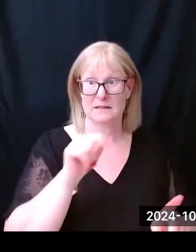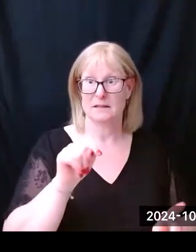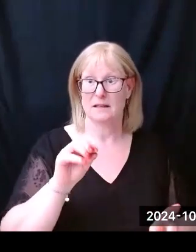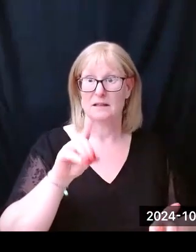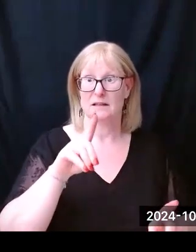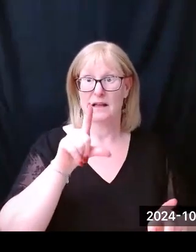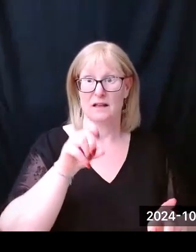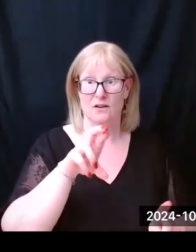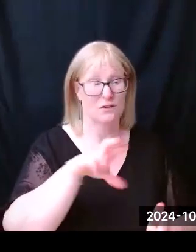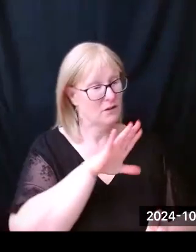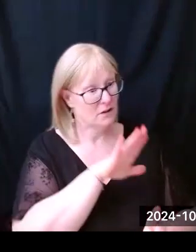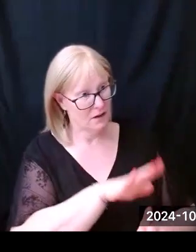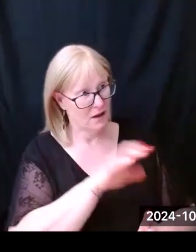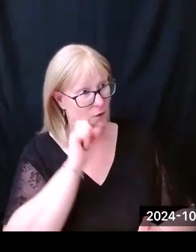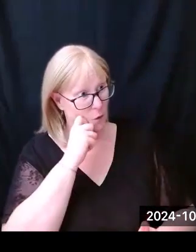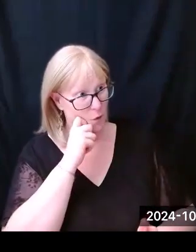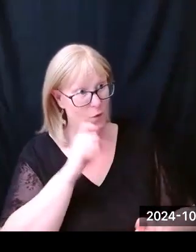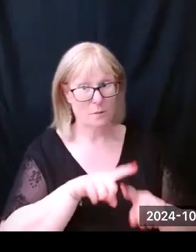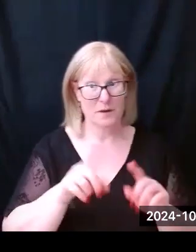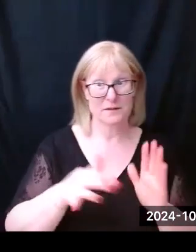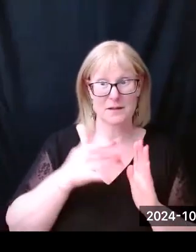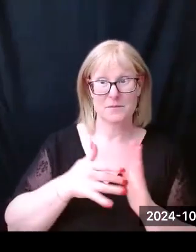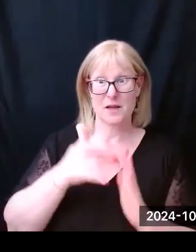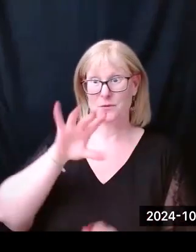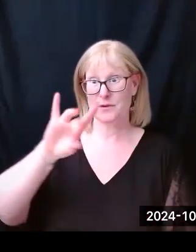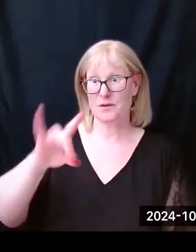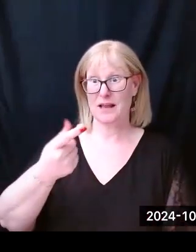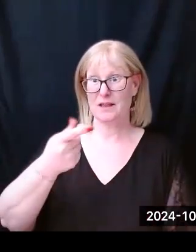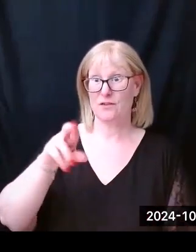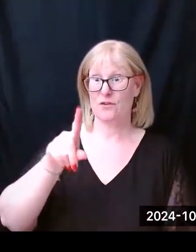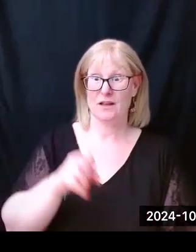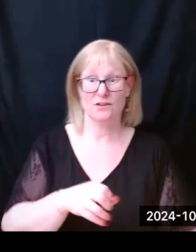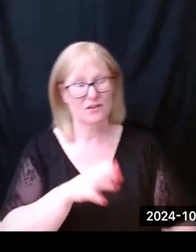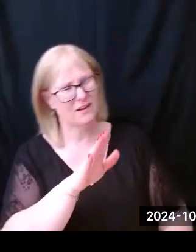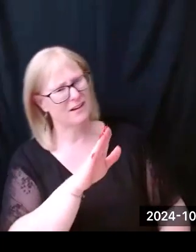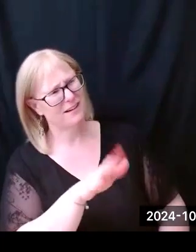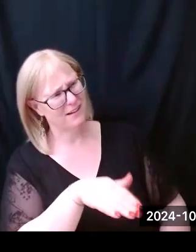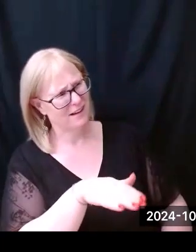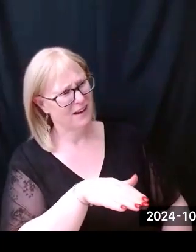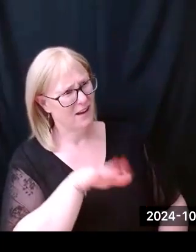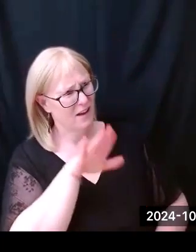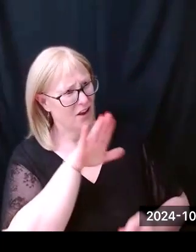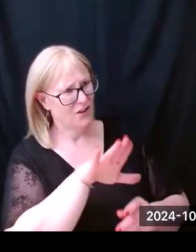you're cool. But sometimes when that kid's like in eighth grade, and you're like, buddy, you're getting some C's and D's and not turning in